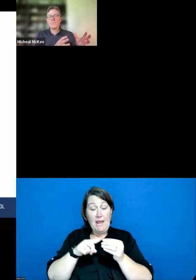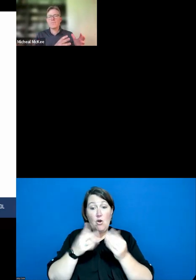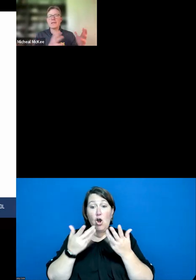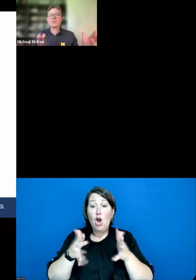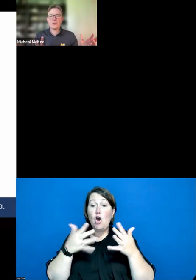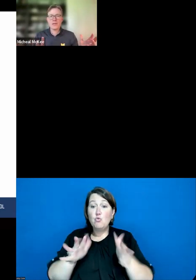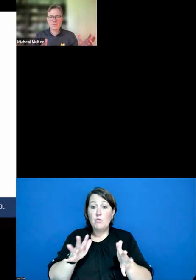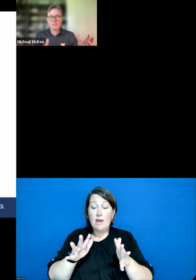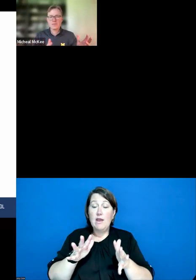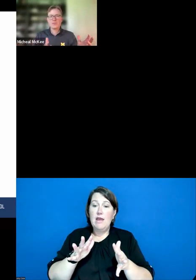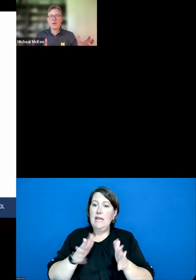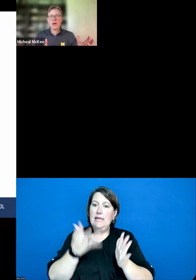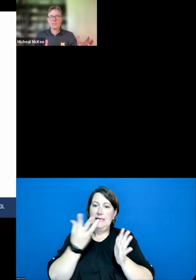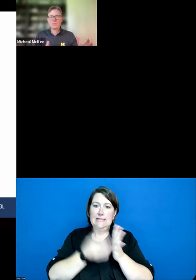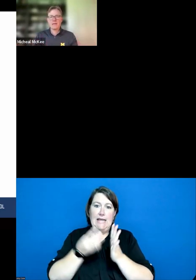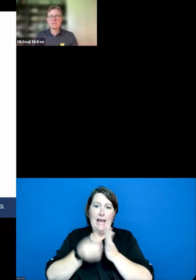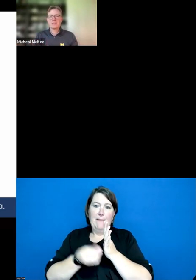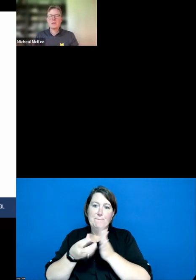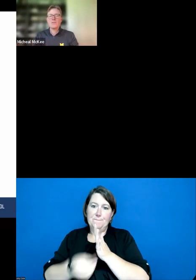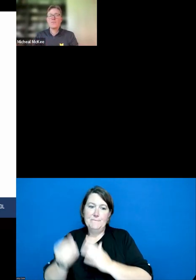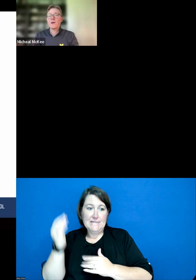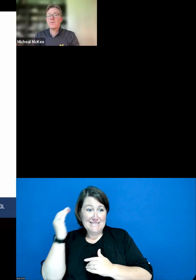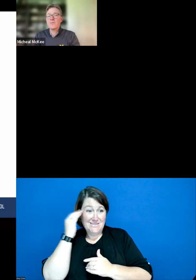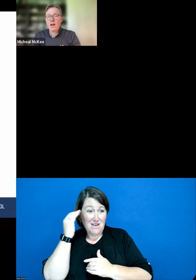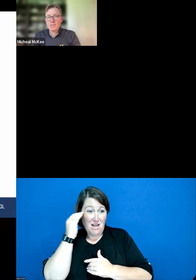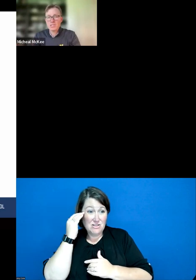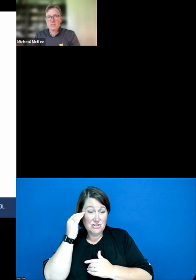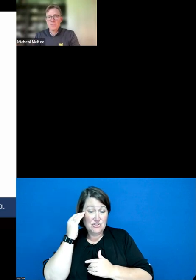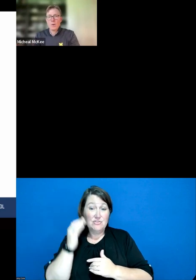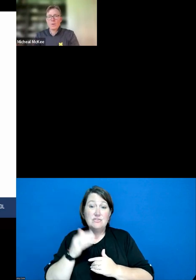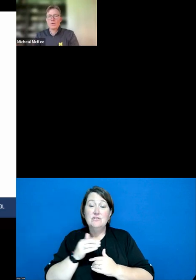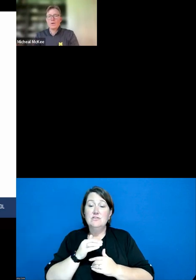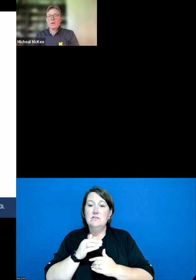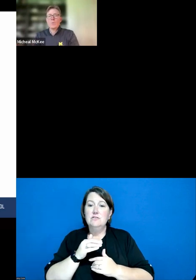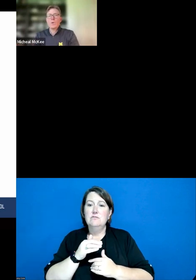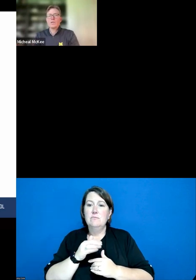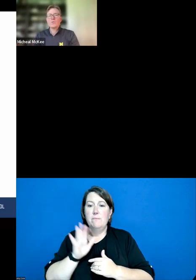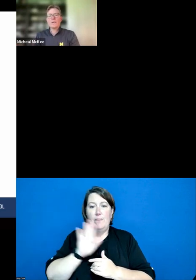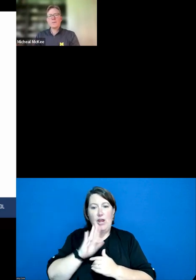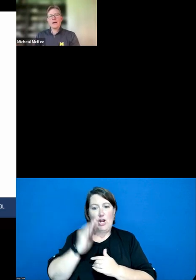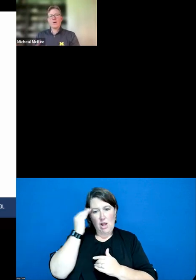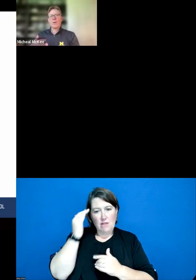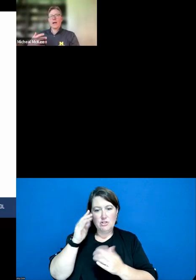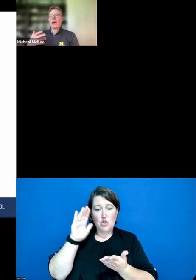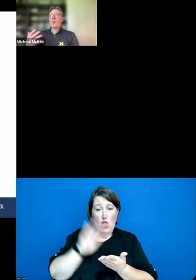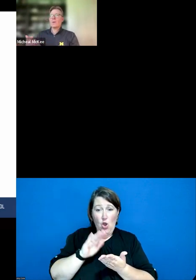major gaps in their knowledge base. Their fund of knowledge is lower. When you think about how we